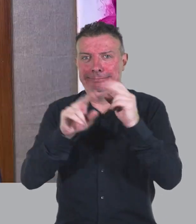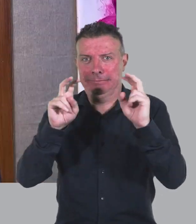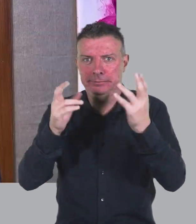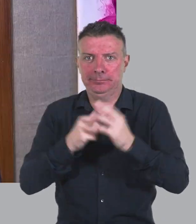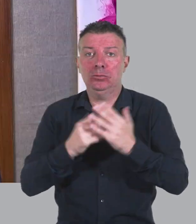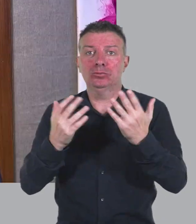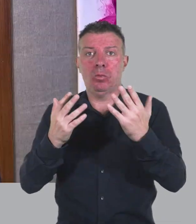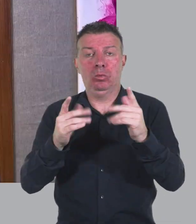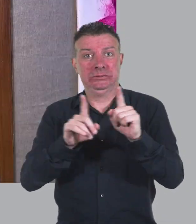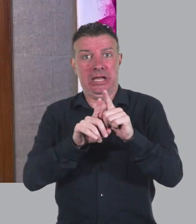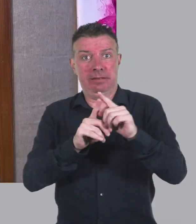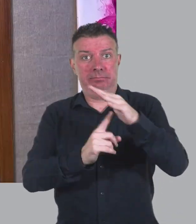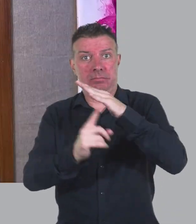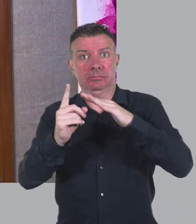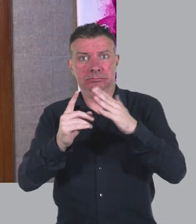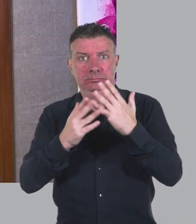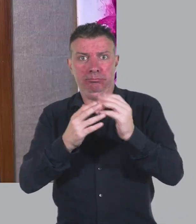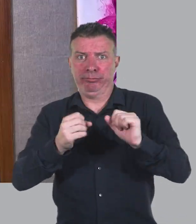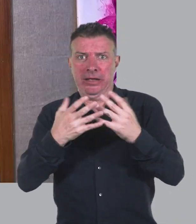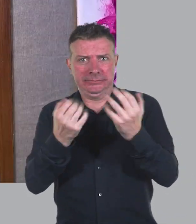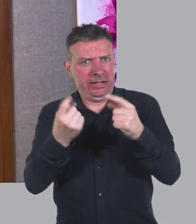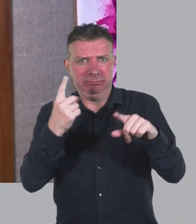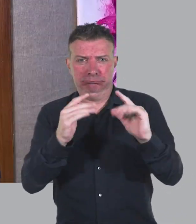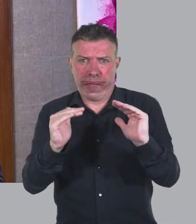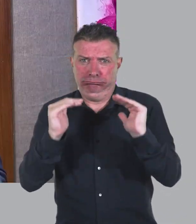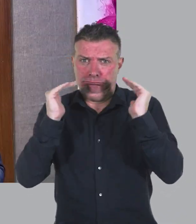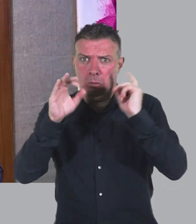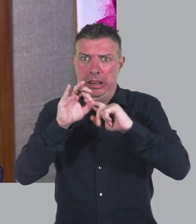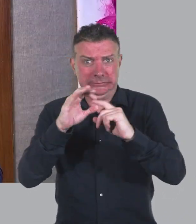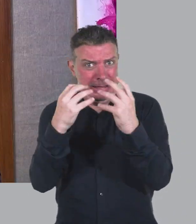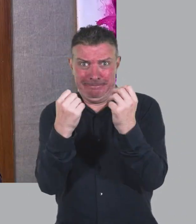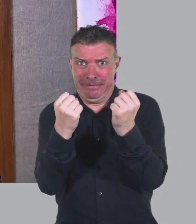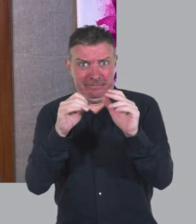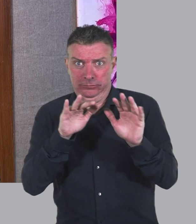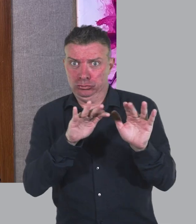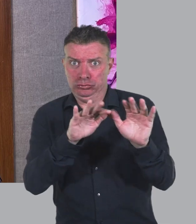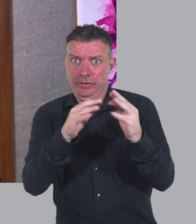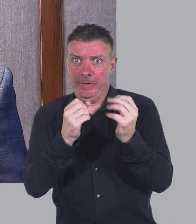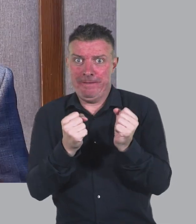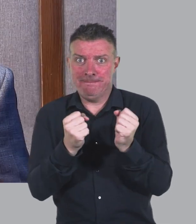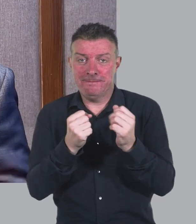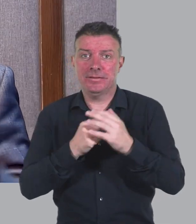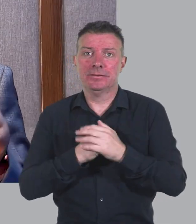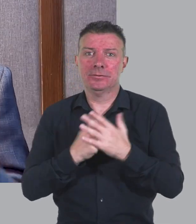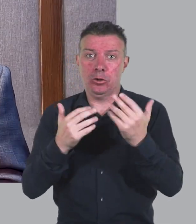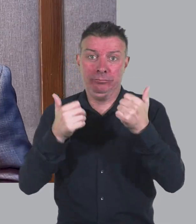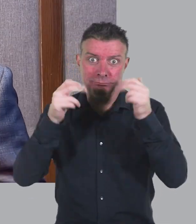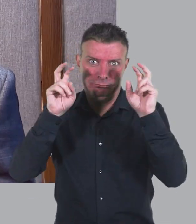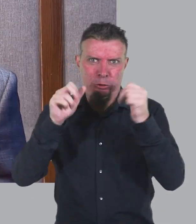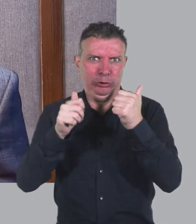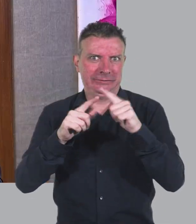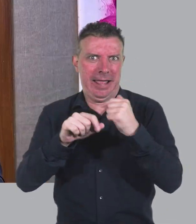But in the same markets, there are providers of very high quality. “The good eggs.”